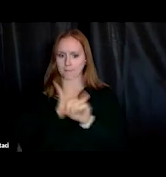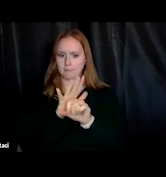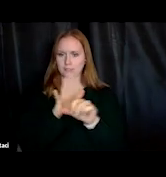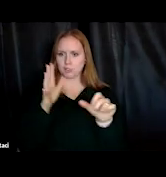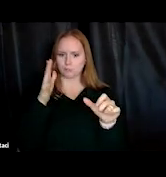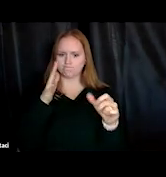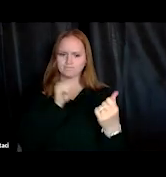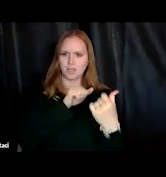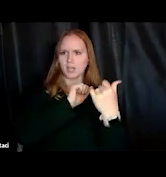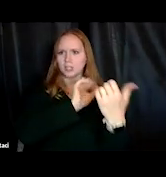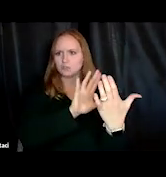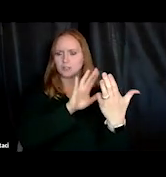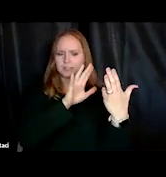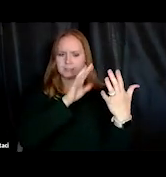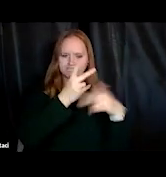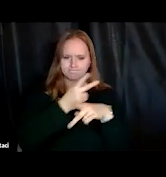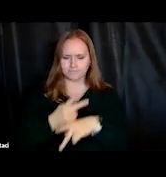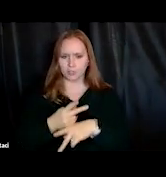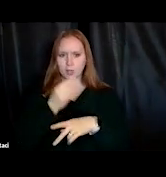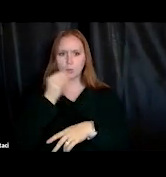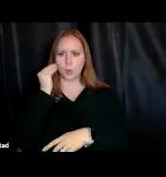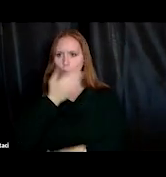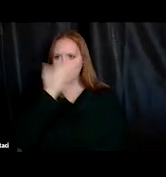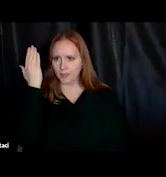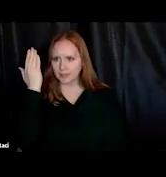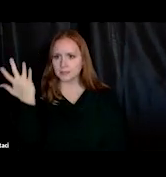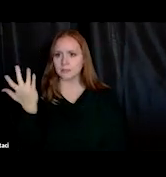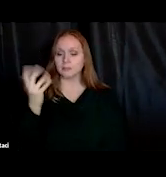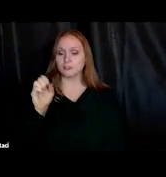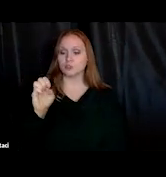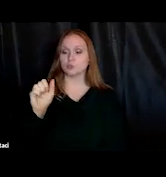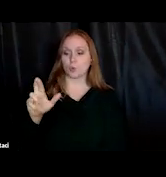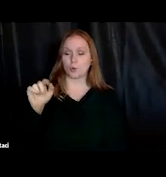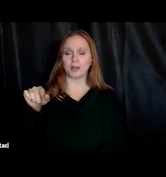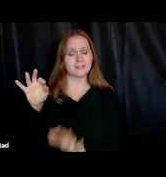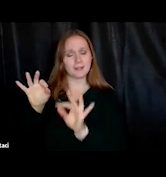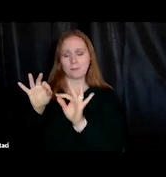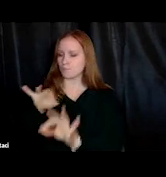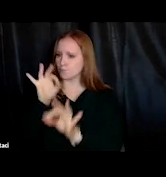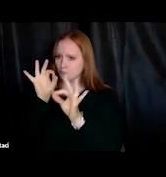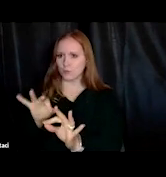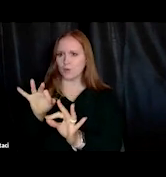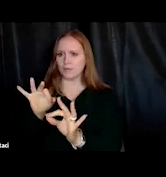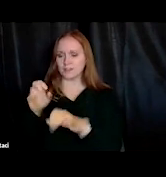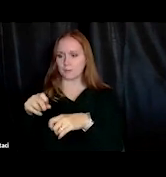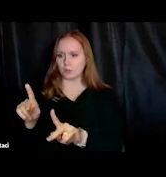And SOAR is the perfect opportunity to build those local working relationships in your community